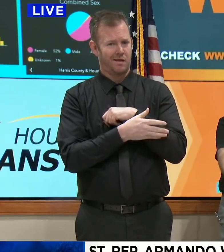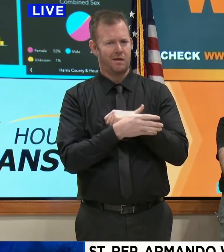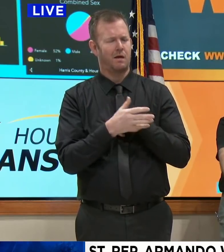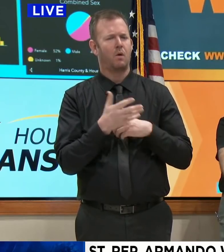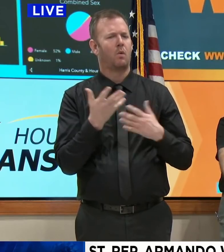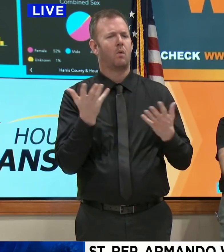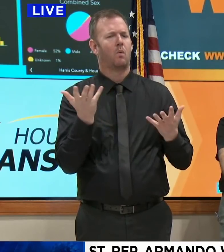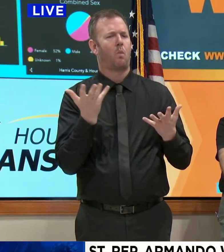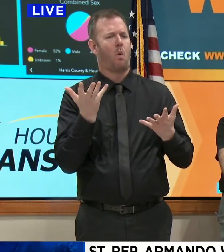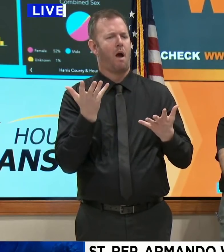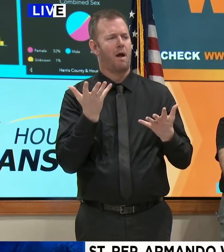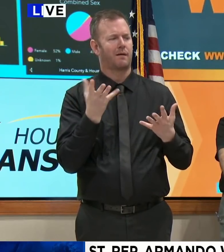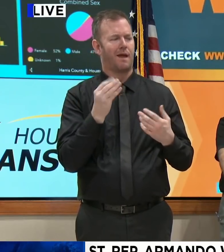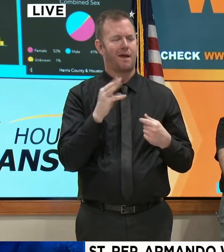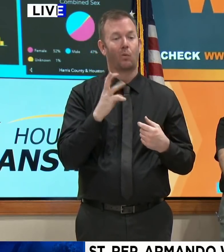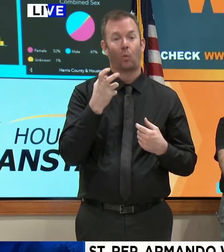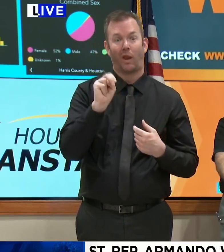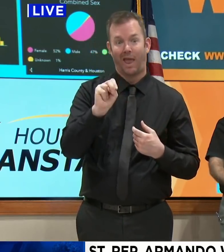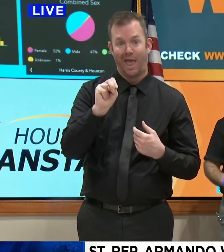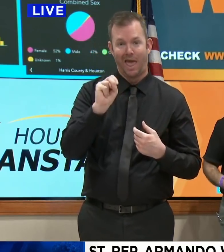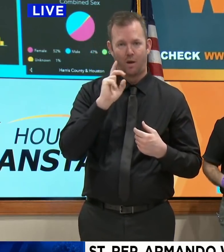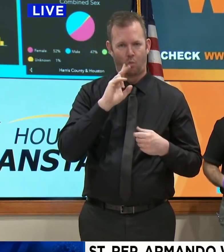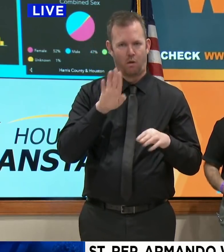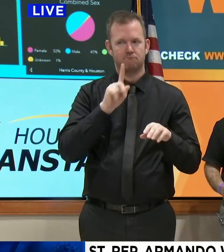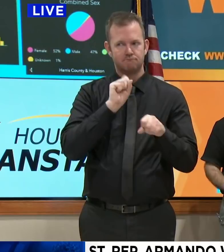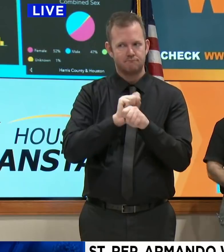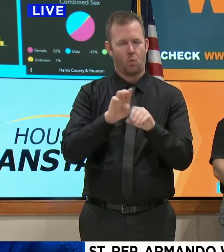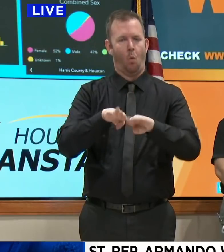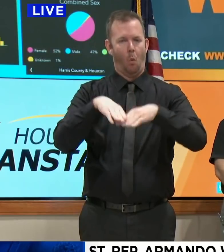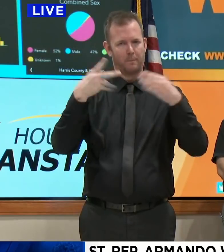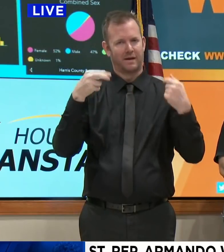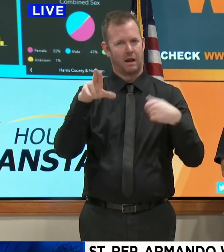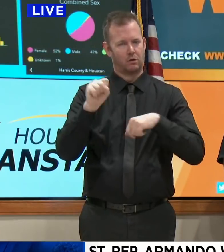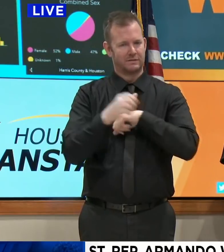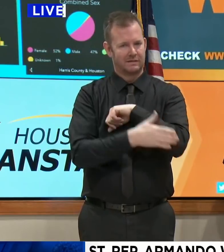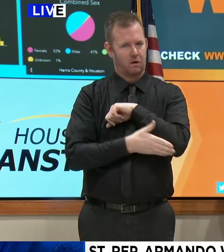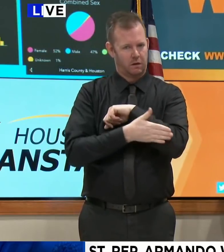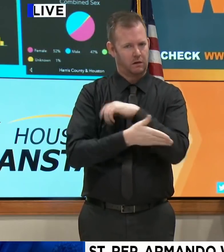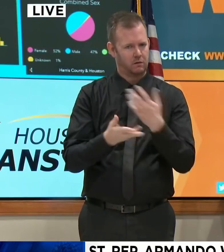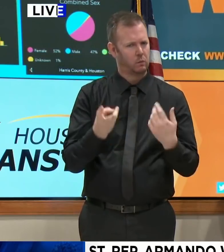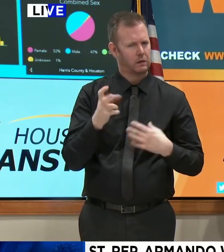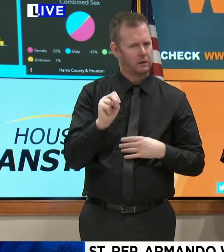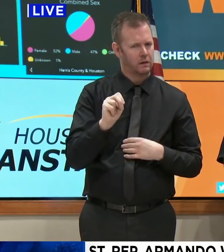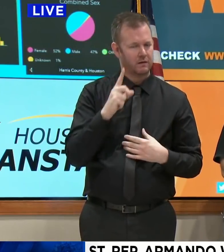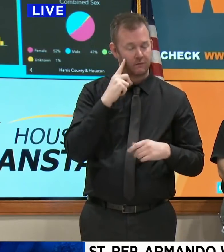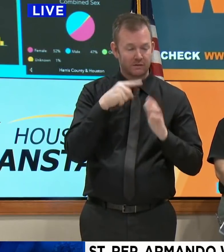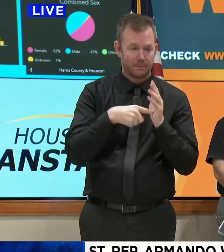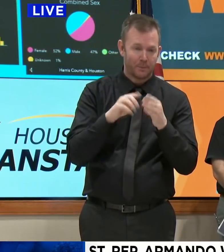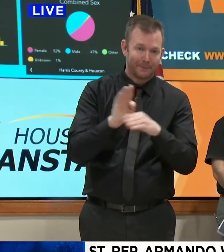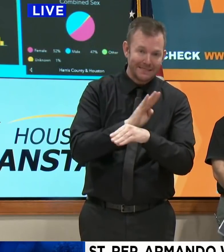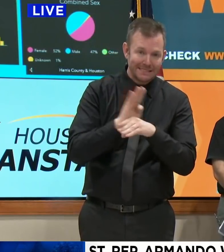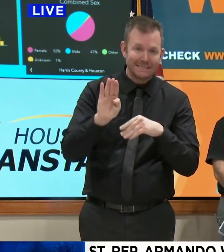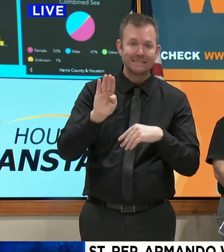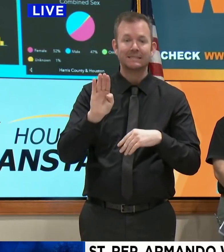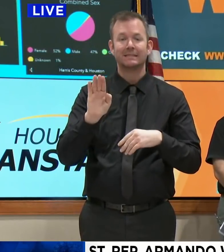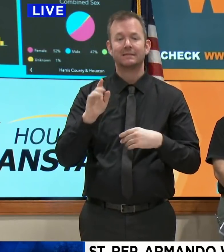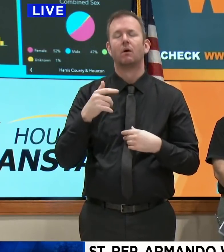the country. >> How to move forward here in How to move forward here in Harris County yeah, this sort Harris County yeah, this sort is in lock step with what we’ve is in lock step with what we’ve heard from the city of Houston heard from the city of Houston is well we want to listen back